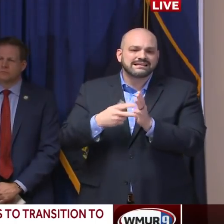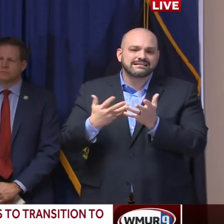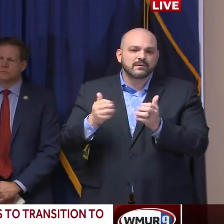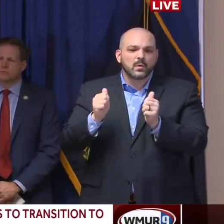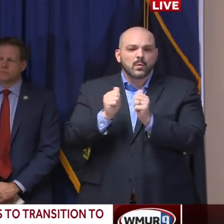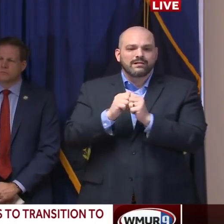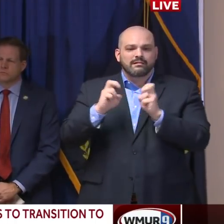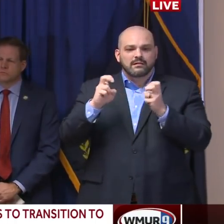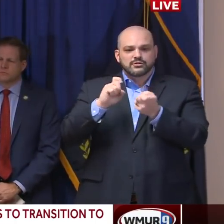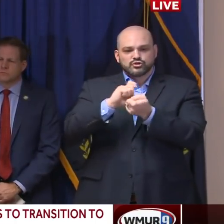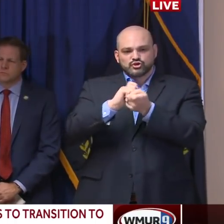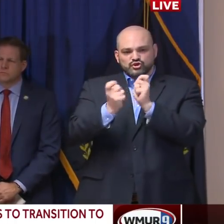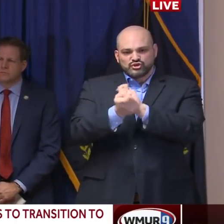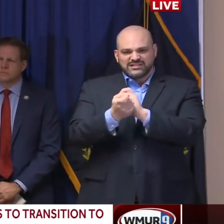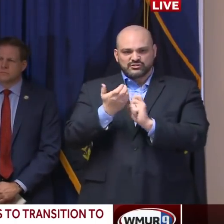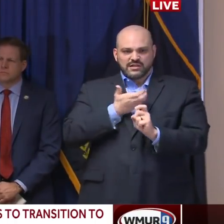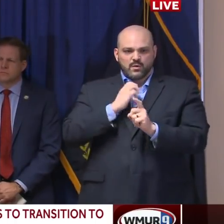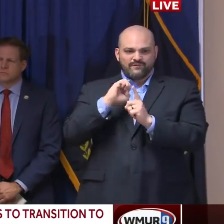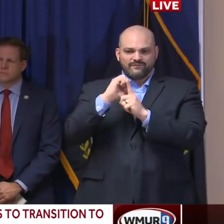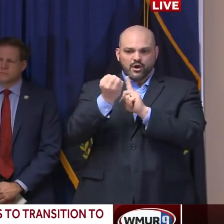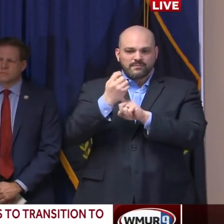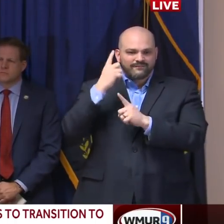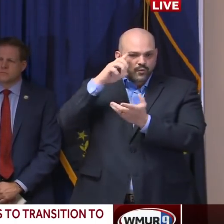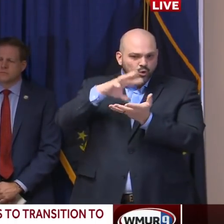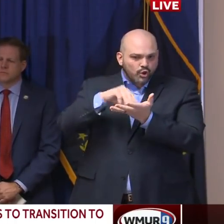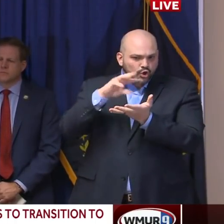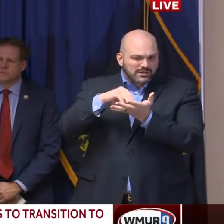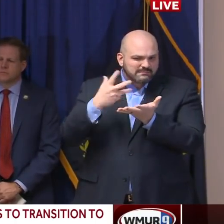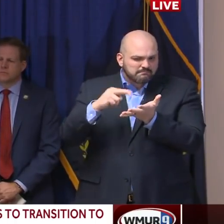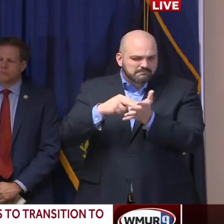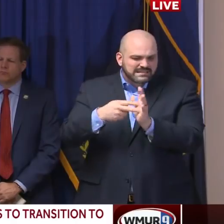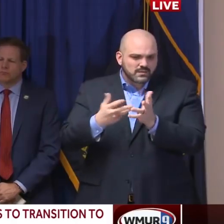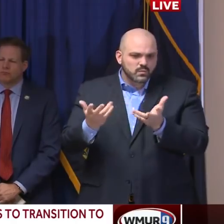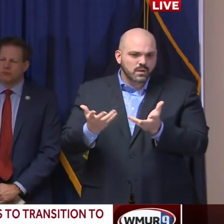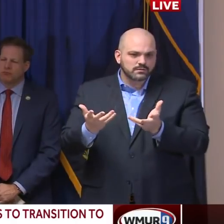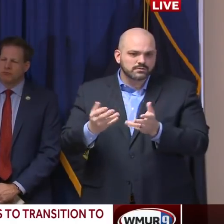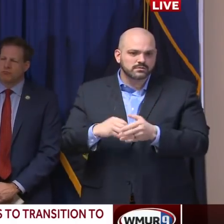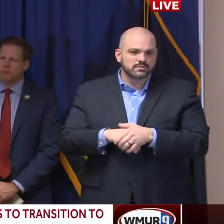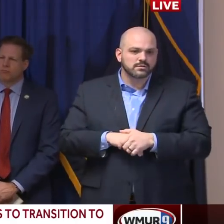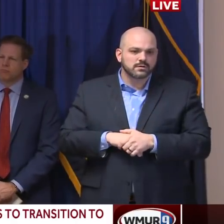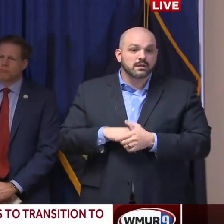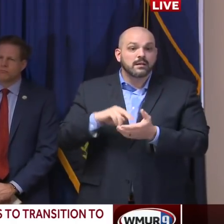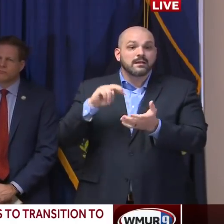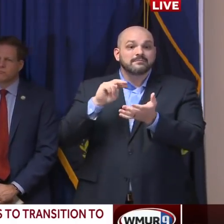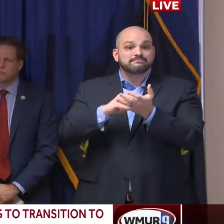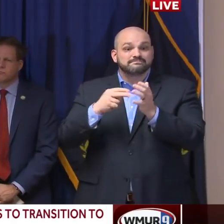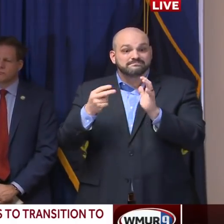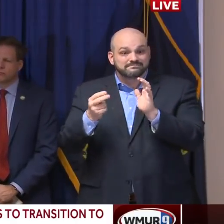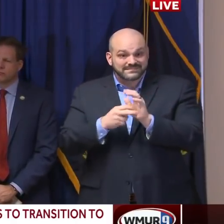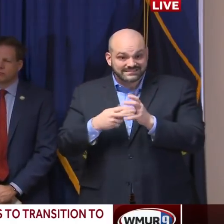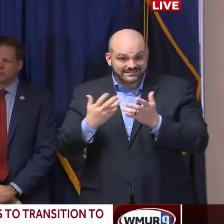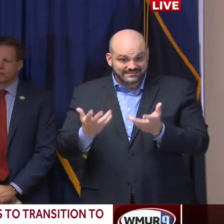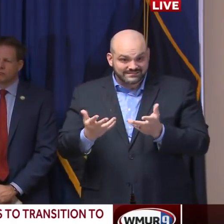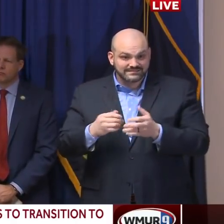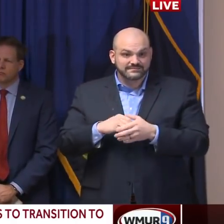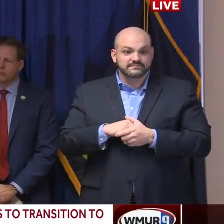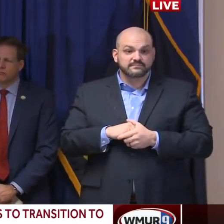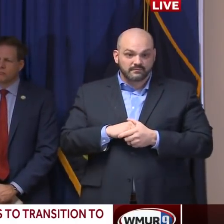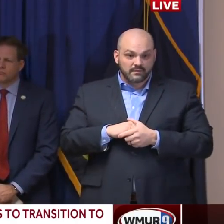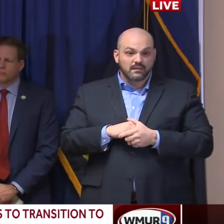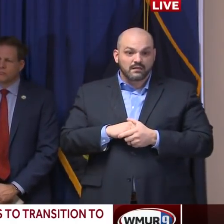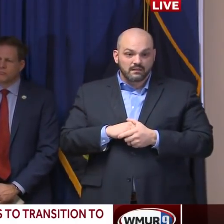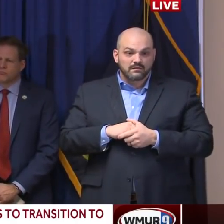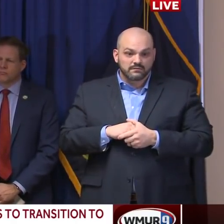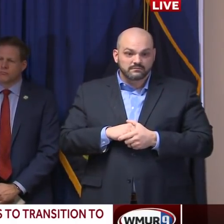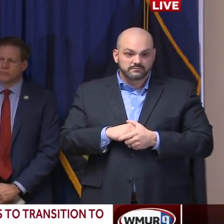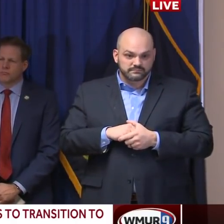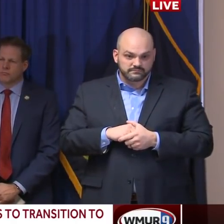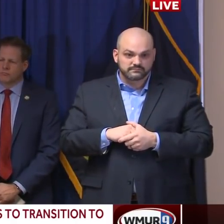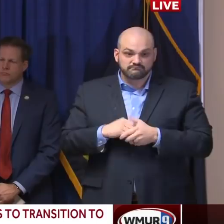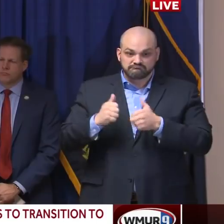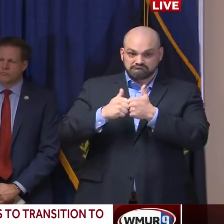SO I WANT TO DESCRIBE WHAT WE MEAN BY CHANGING THE ENVIRONMENT IN WHICH OUR STUDENTS WILL LEARN.